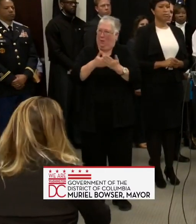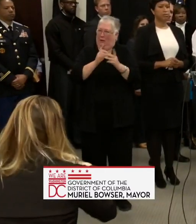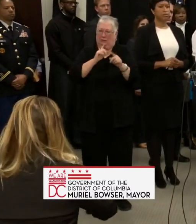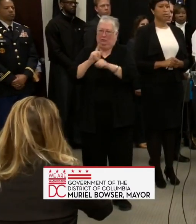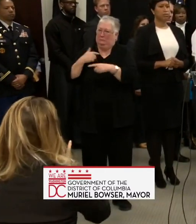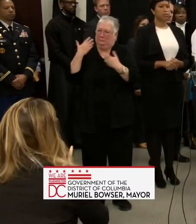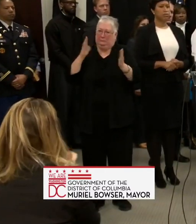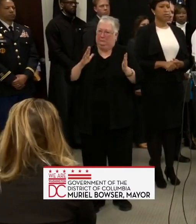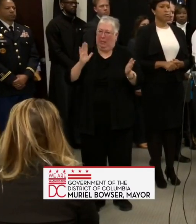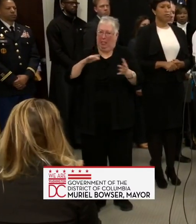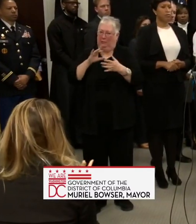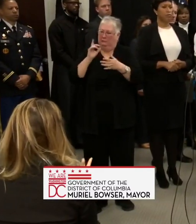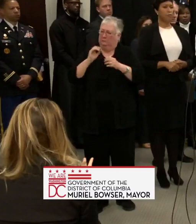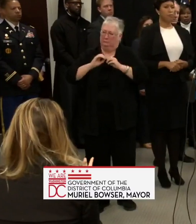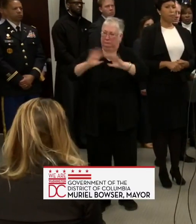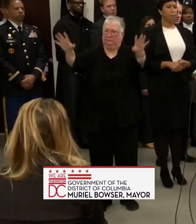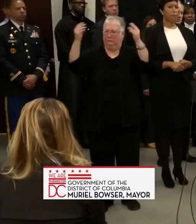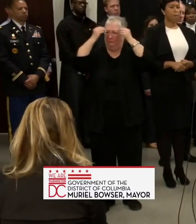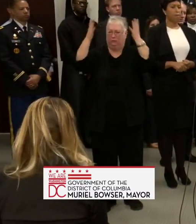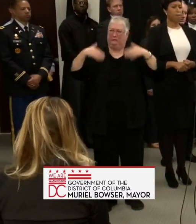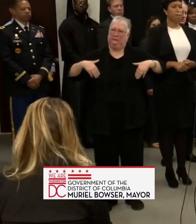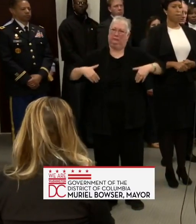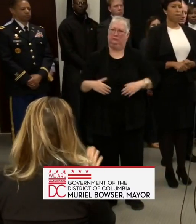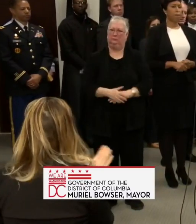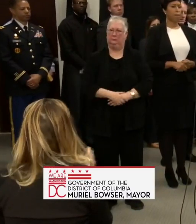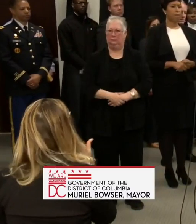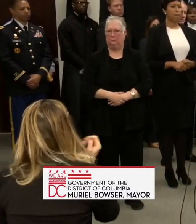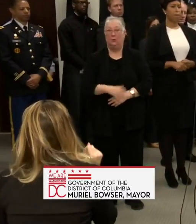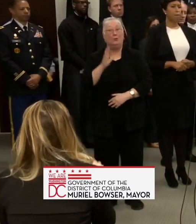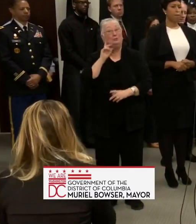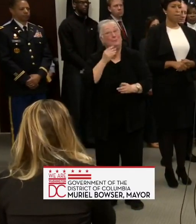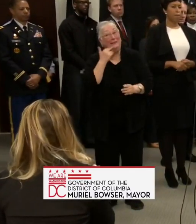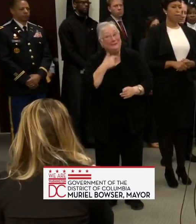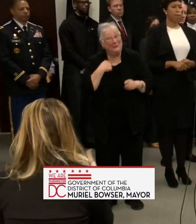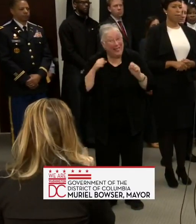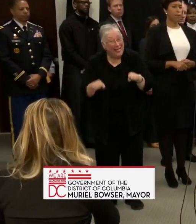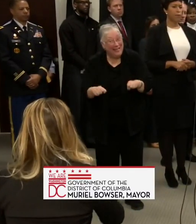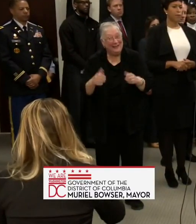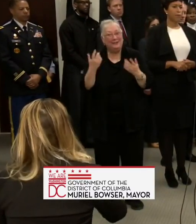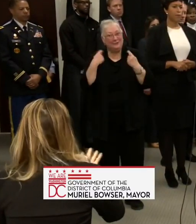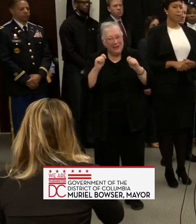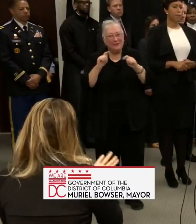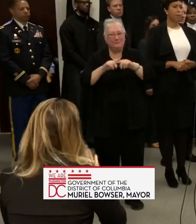WORKING ON THAT AND DOING THE BEST THEY CAN TO GET THE SPACES RELEASED TO THE GROUPS WHO ARE ACTIVELY ENGAGED TRYING TO GET